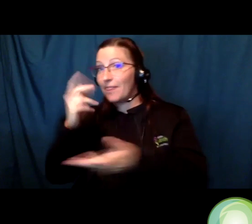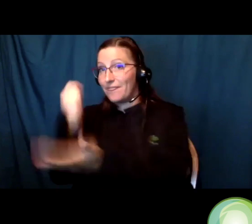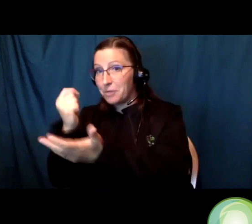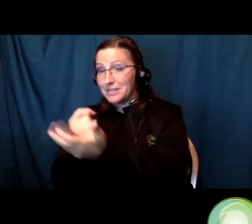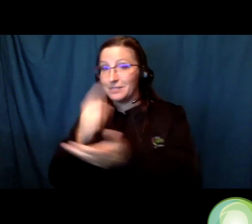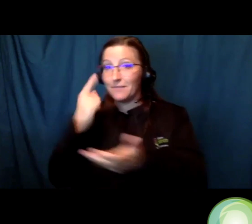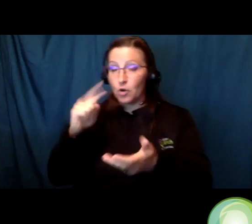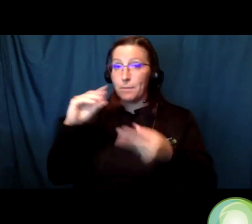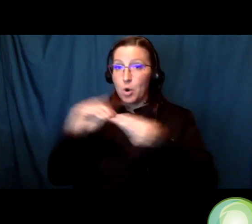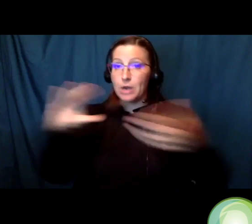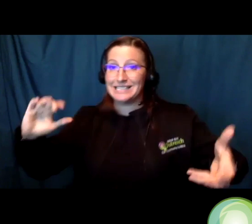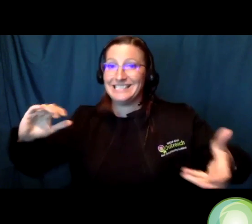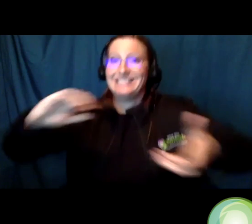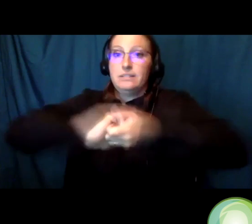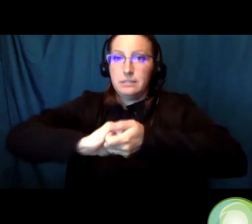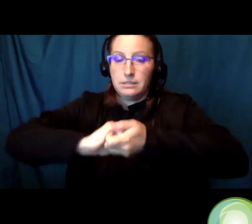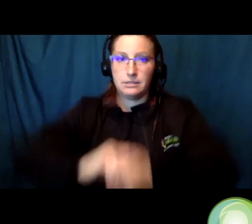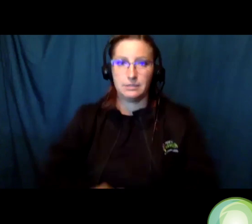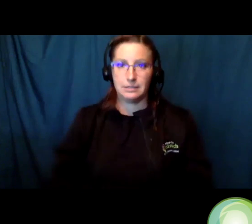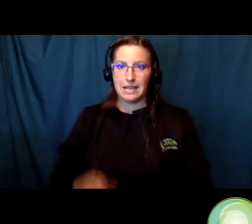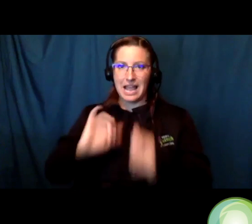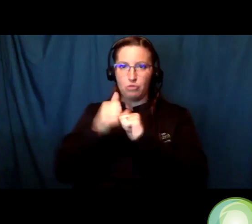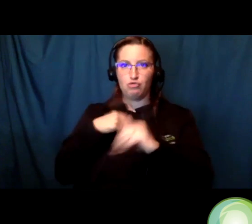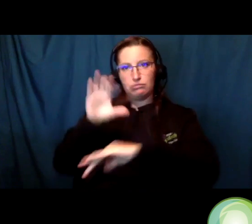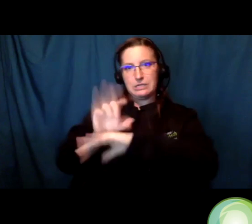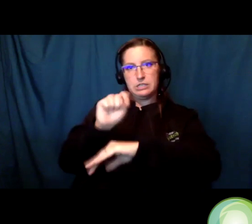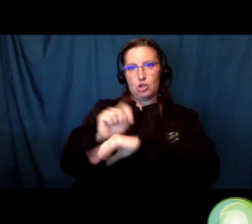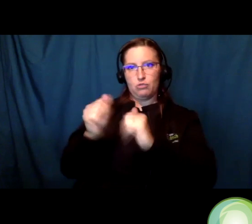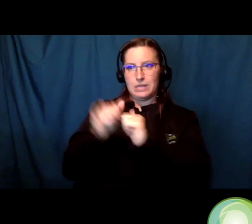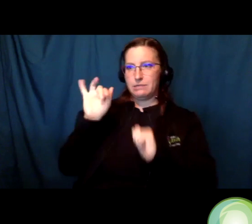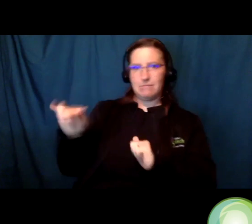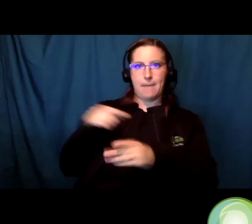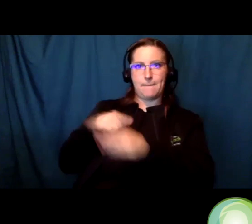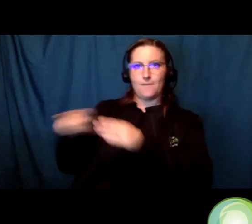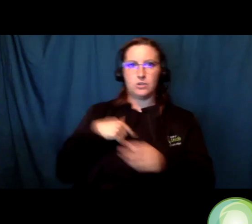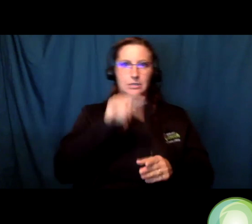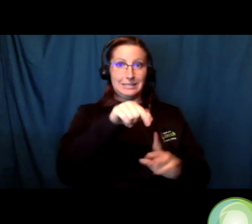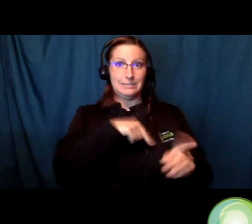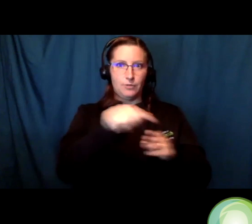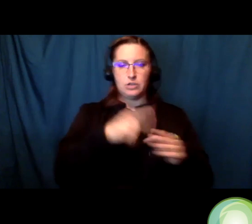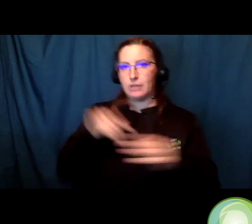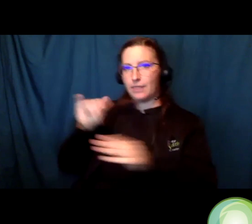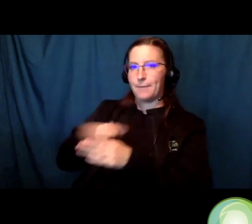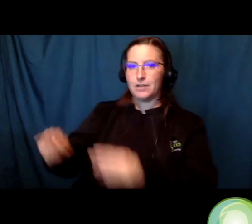session..how to consult with that professional? Patti: Well it sounds like that